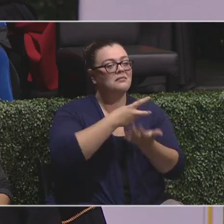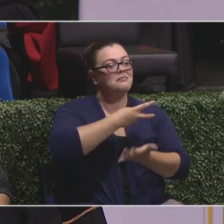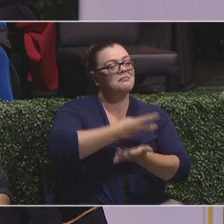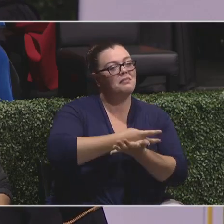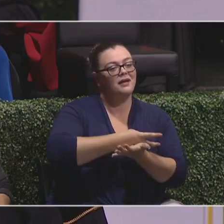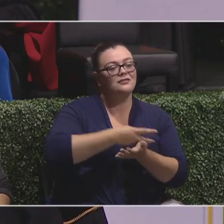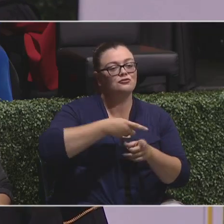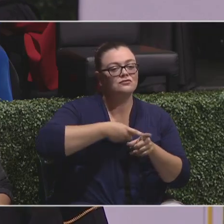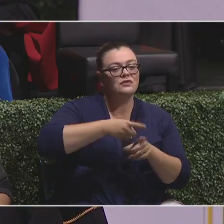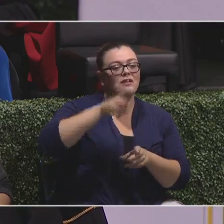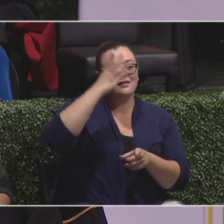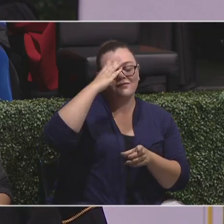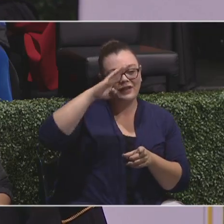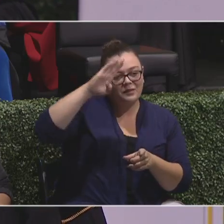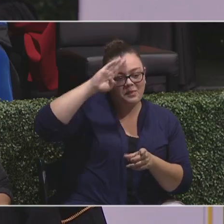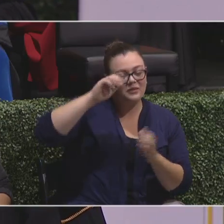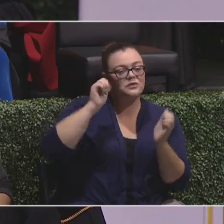2017-18 SALLY CASANOVA PREDOCTORAL SCHOLAR AWARD.